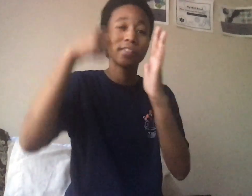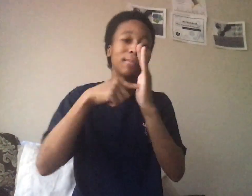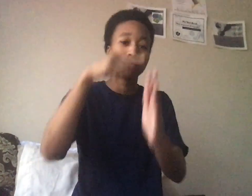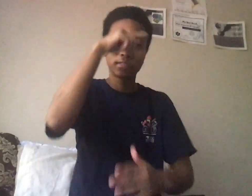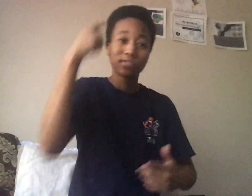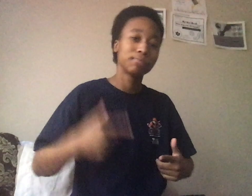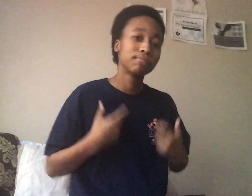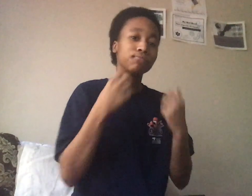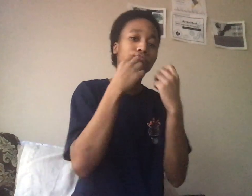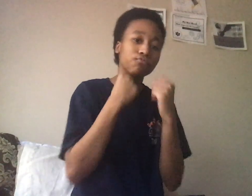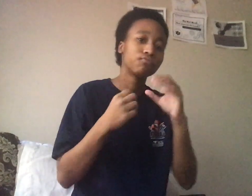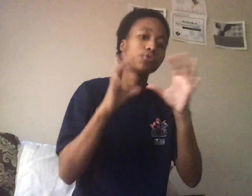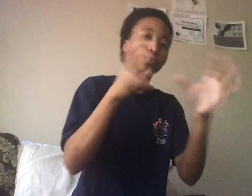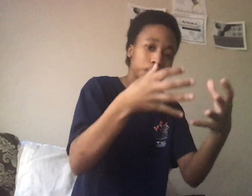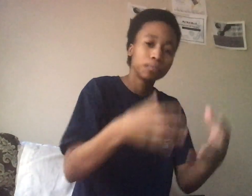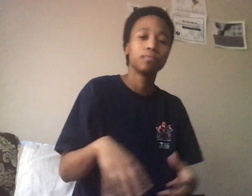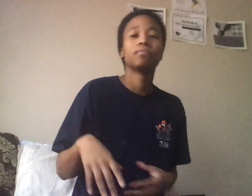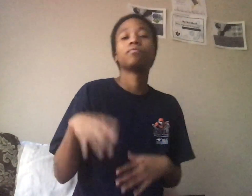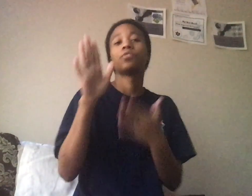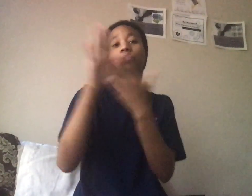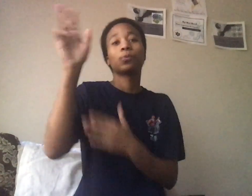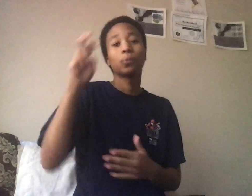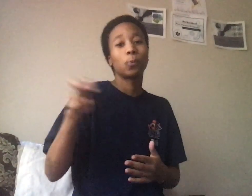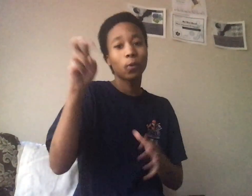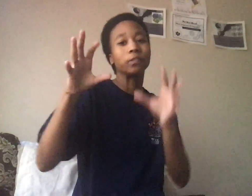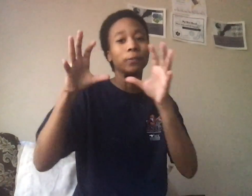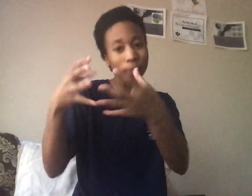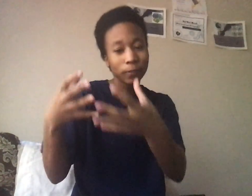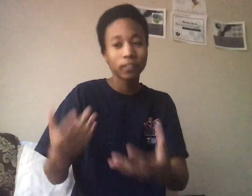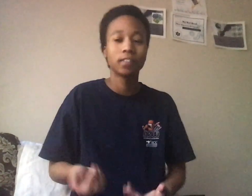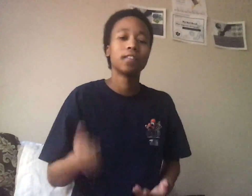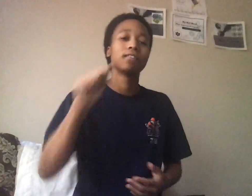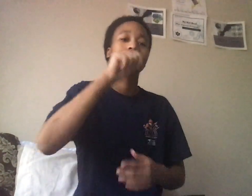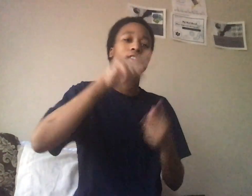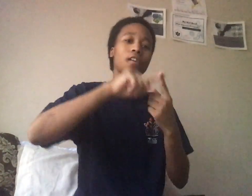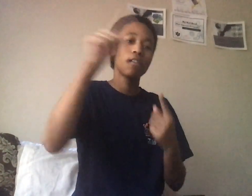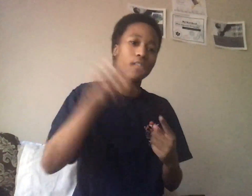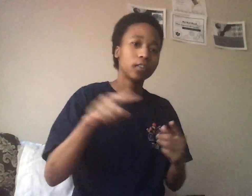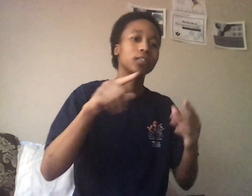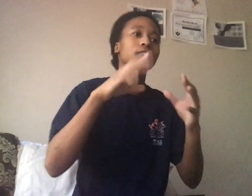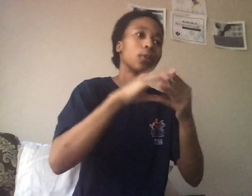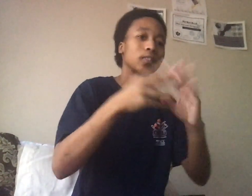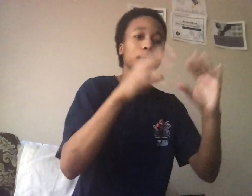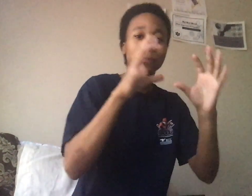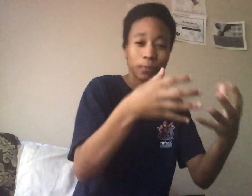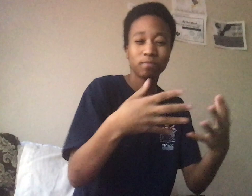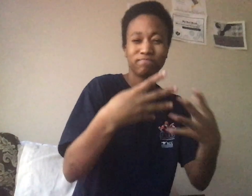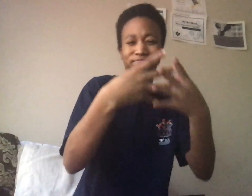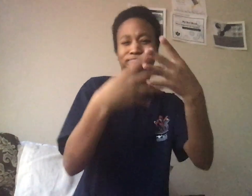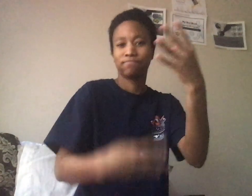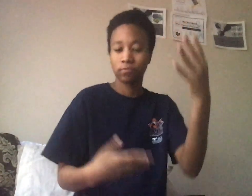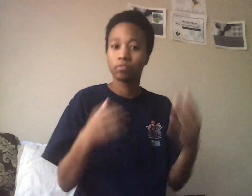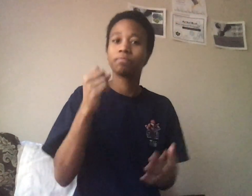for example black lives matter group, college journey group, and A-Z stories group, etc.